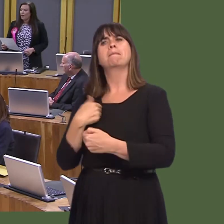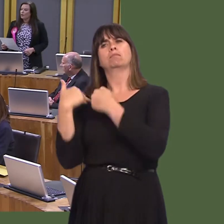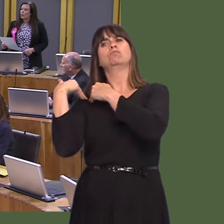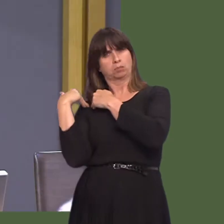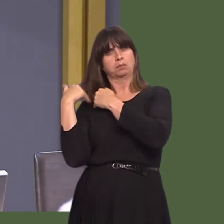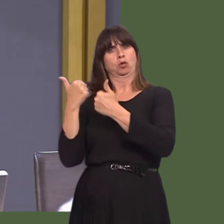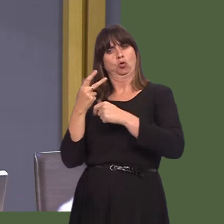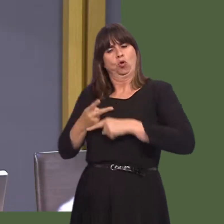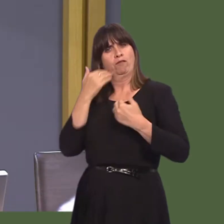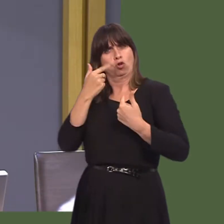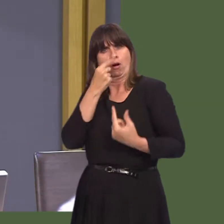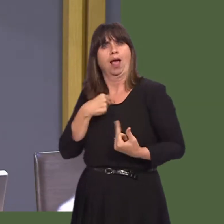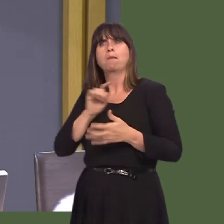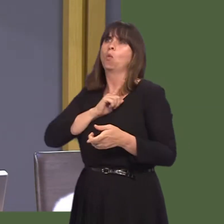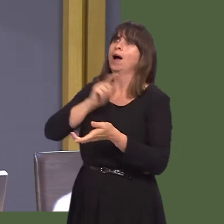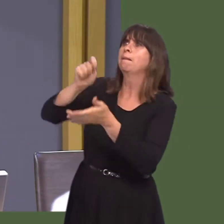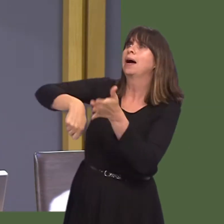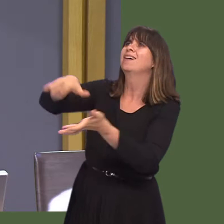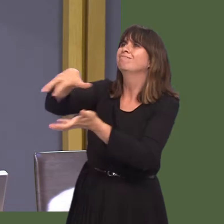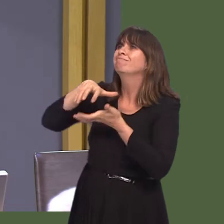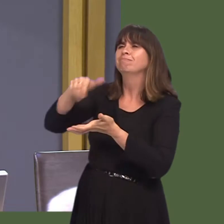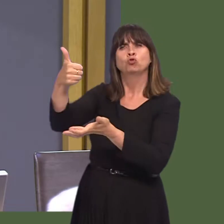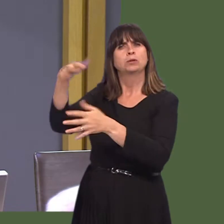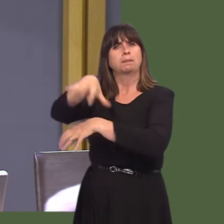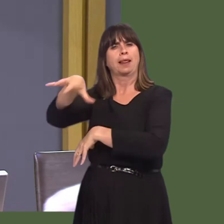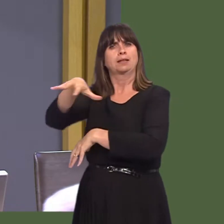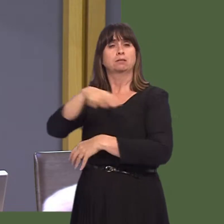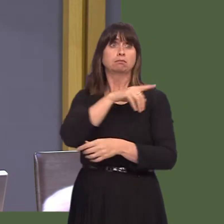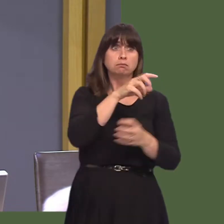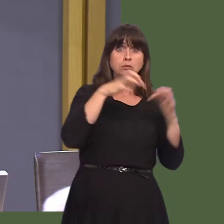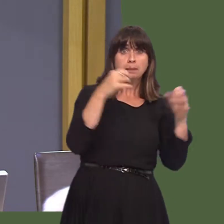So, how is the Welsh Government promoting this, and when can we expect an update on